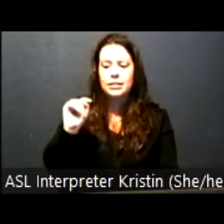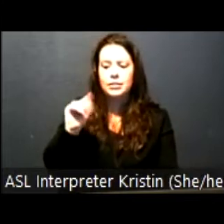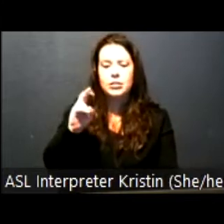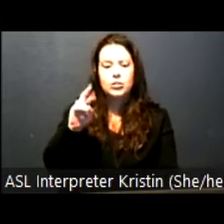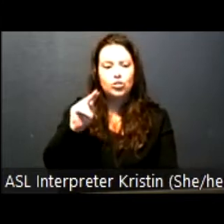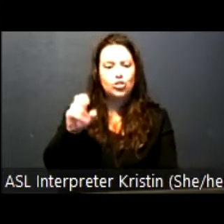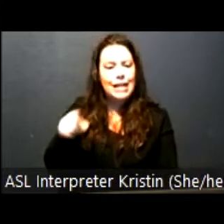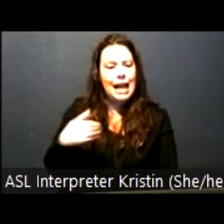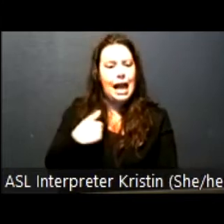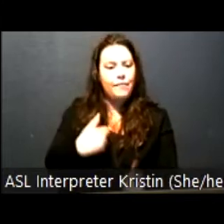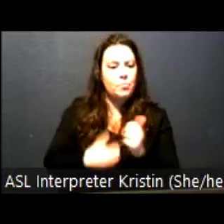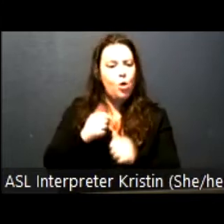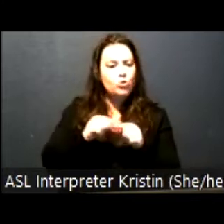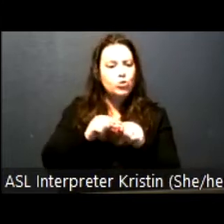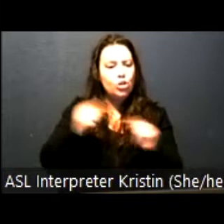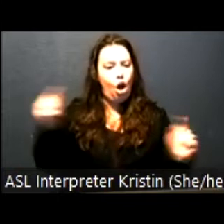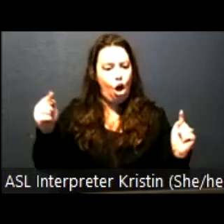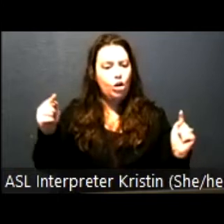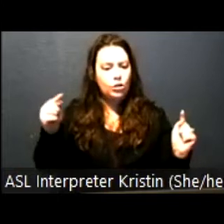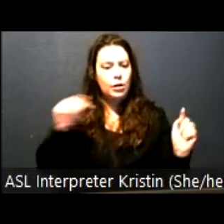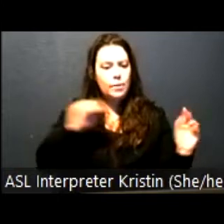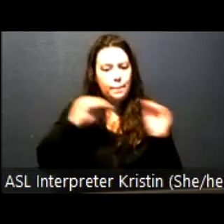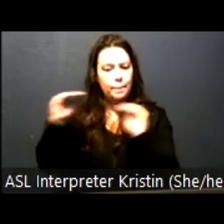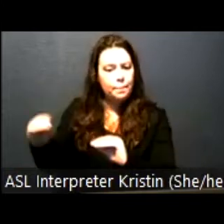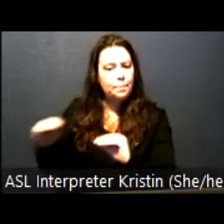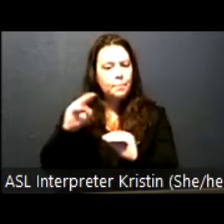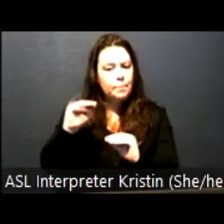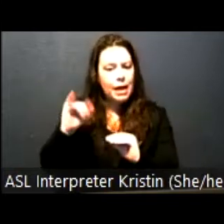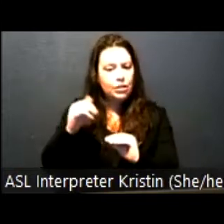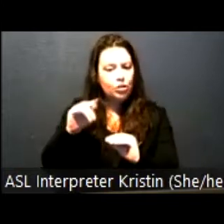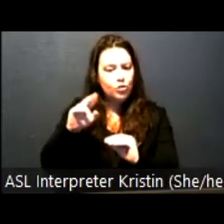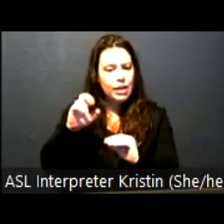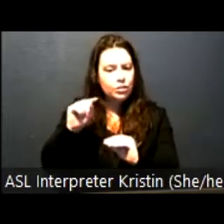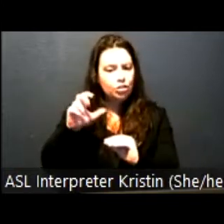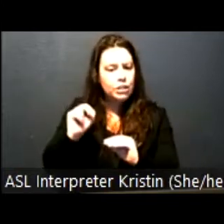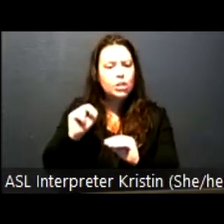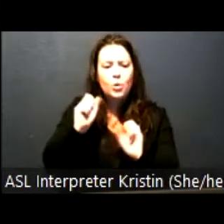tell us a little bit more about these migratory birds? They're connecting us as they travel, right?